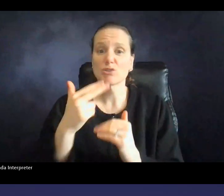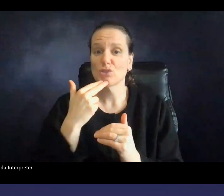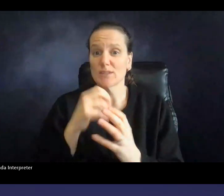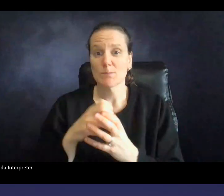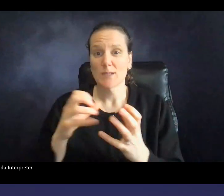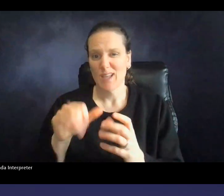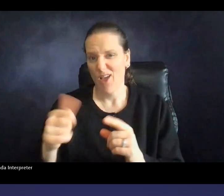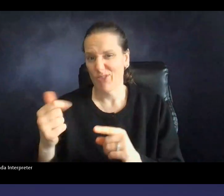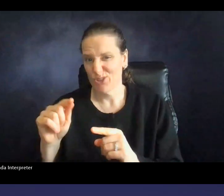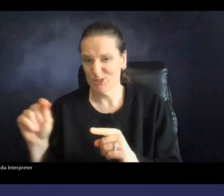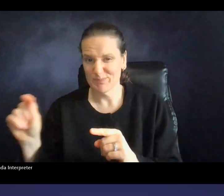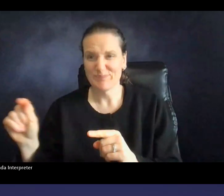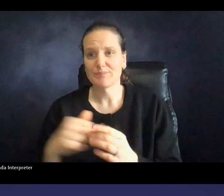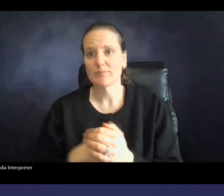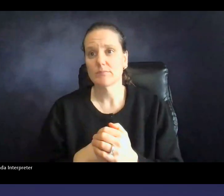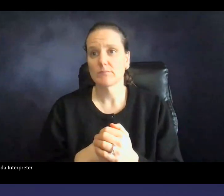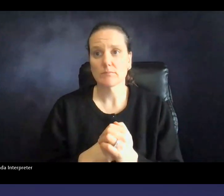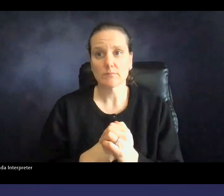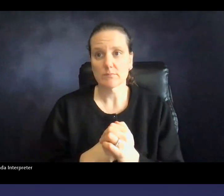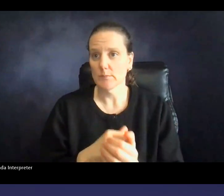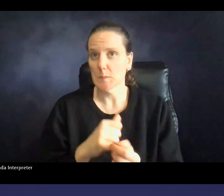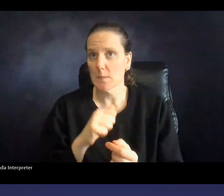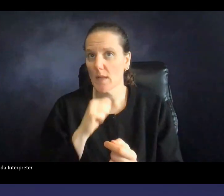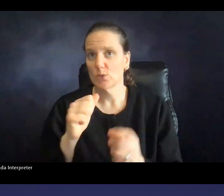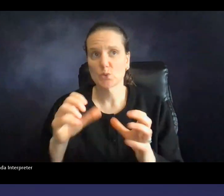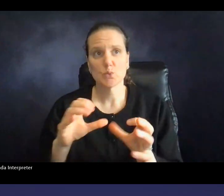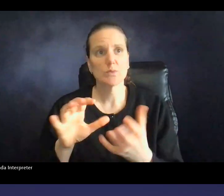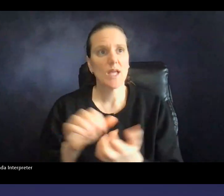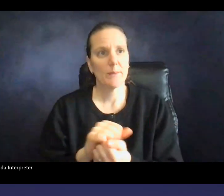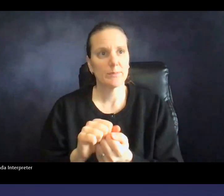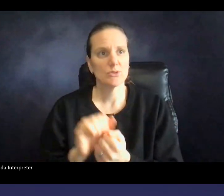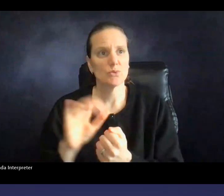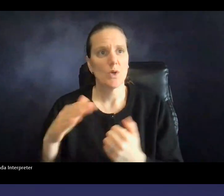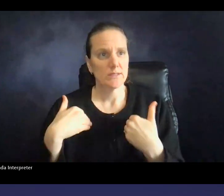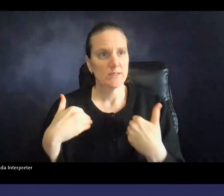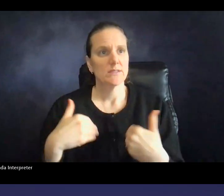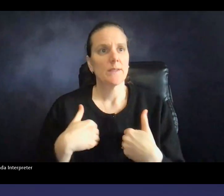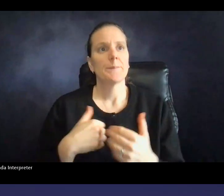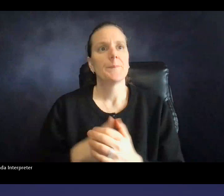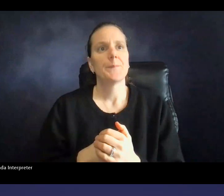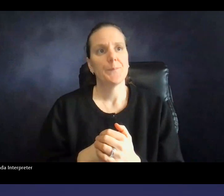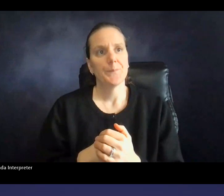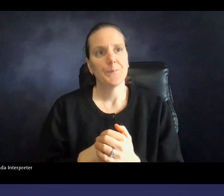They don't, they don't do as much damage to the system. But again, it's like we just,